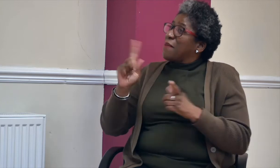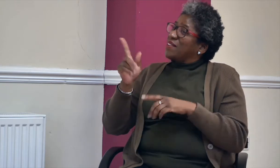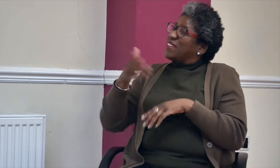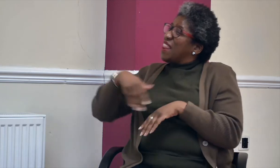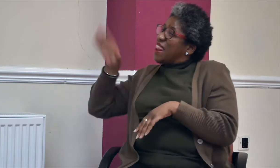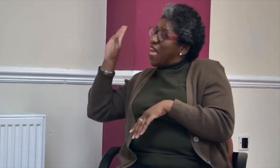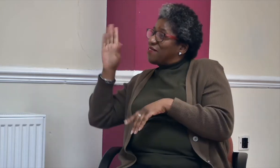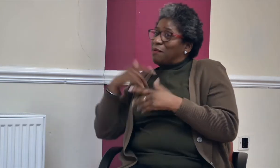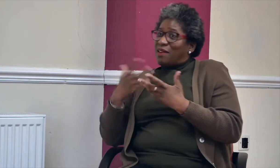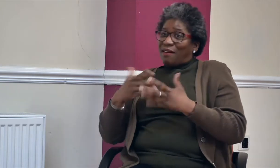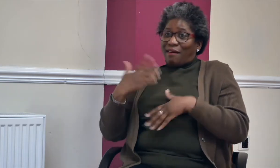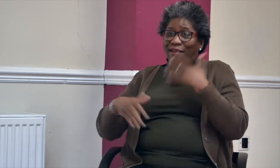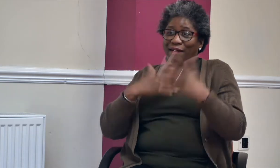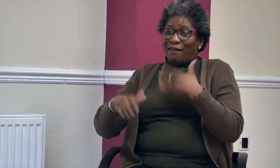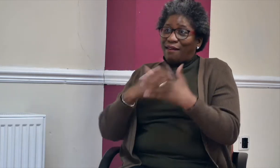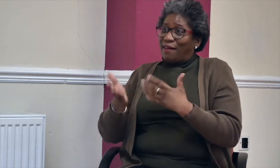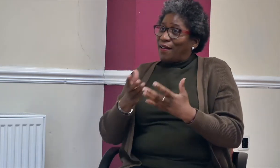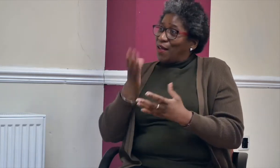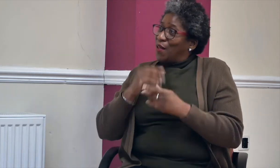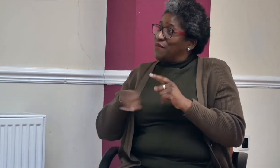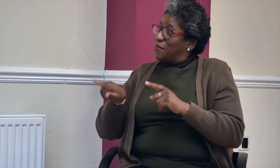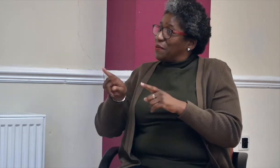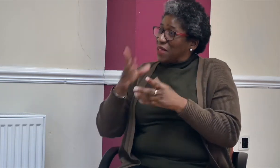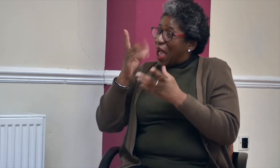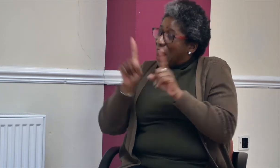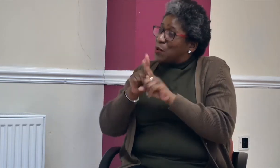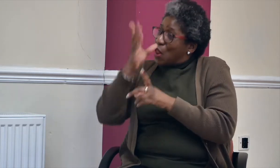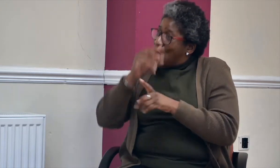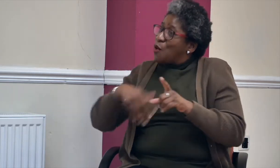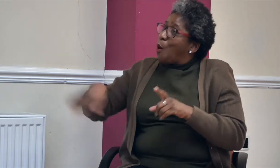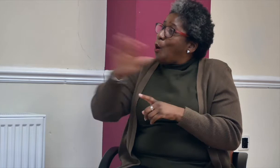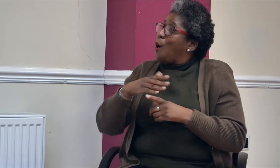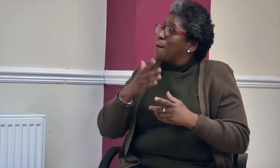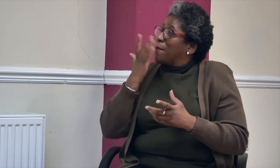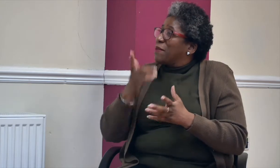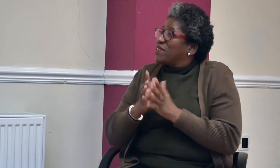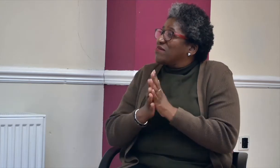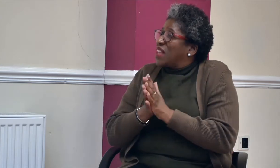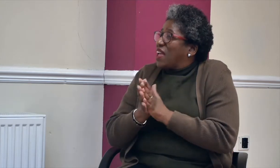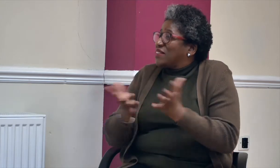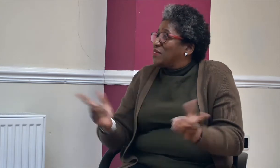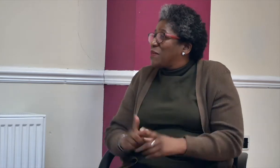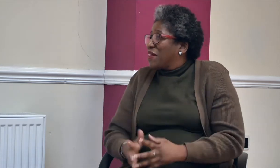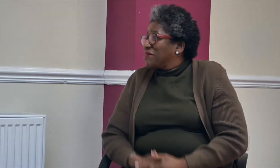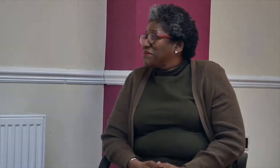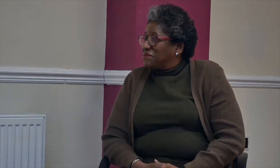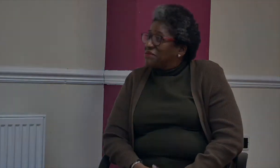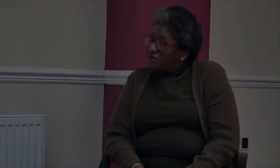When she left, I was able to carry on, as I had learned so much from her, and others who signed to me.